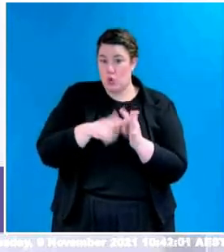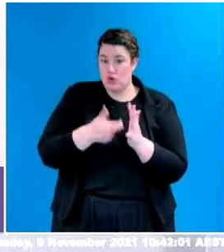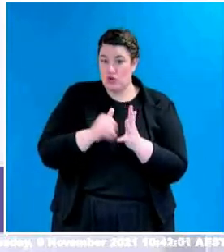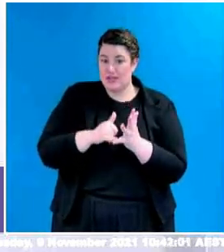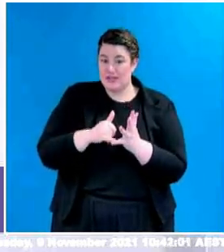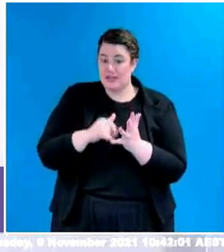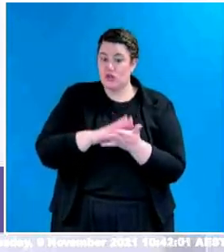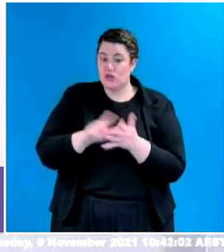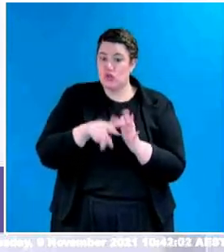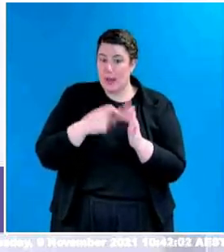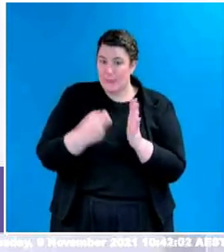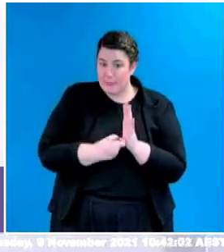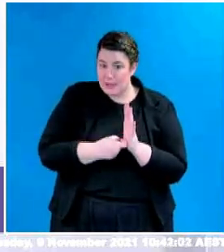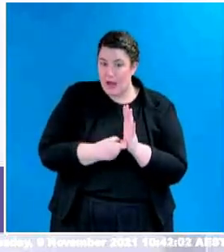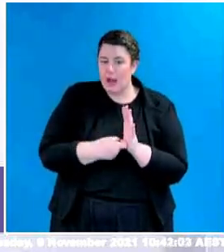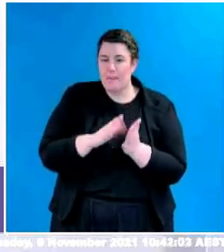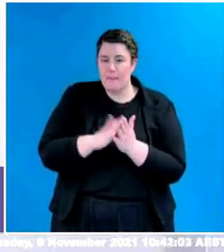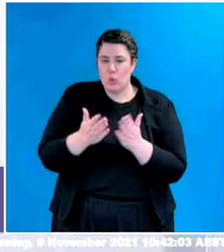in Law Making Human Rights.